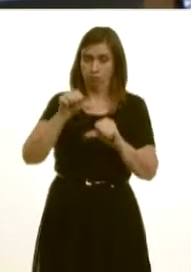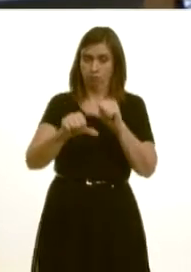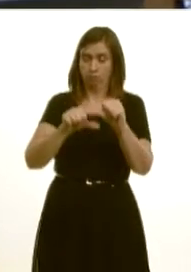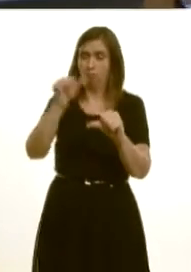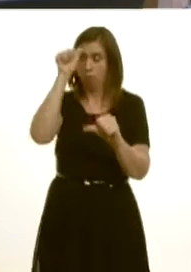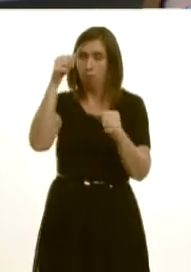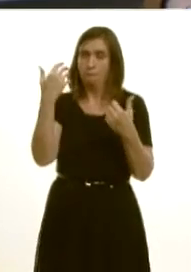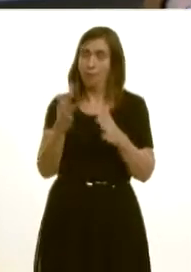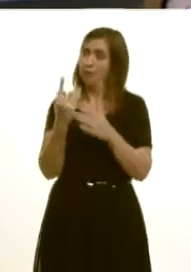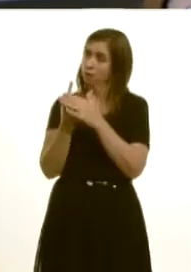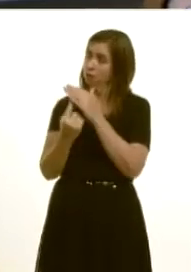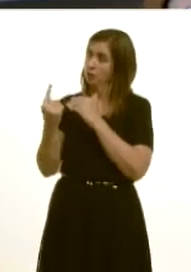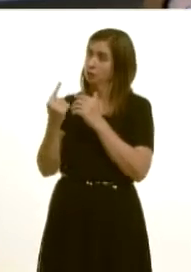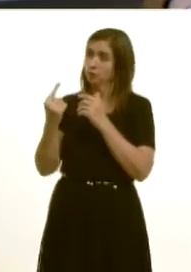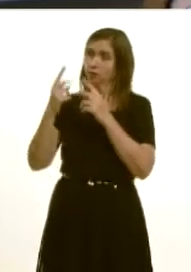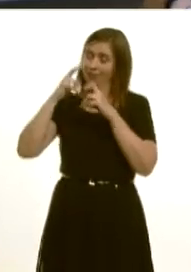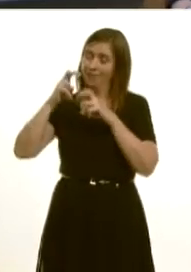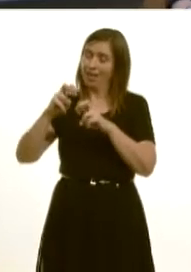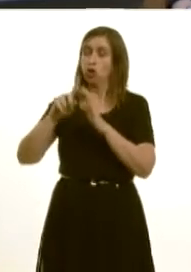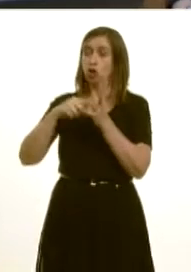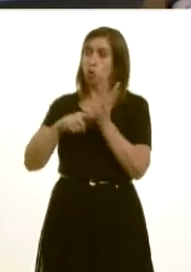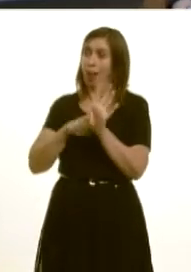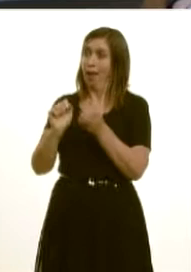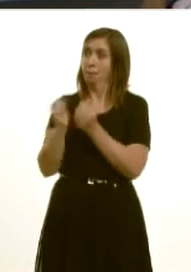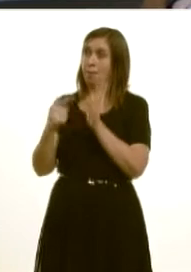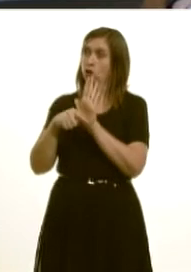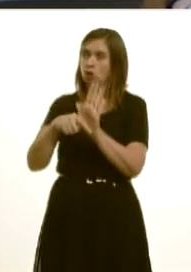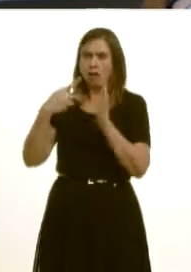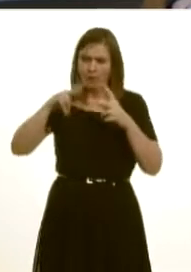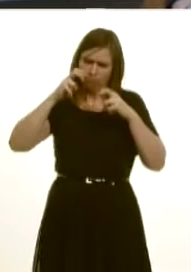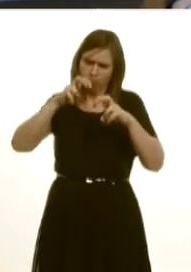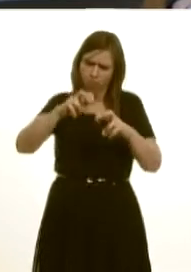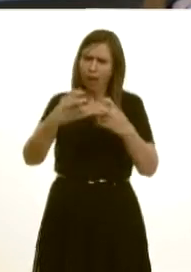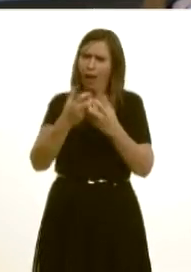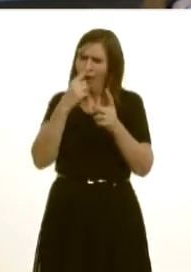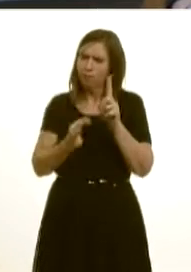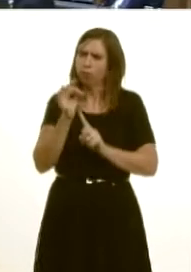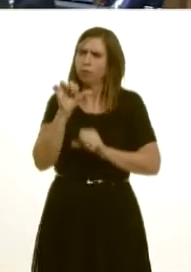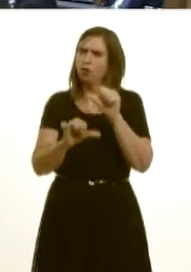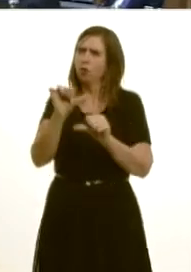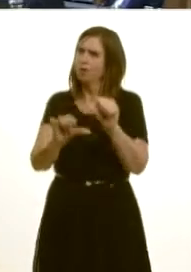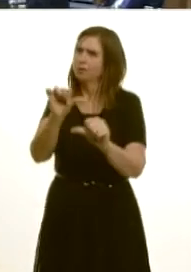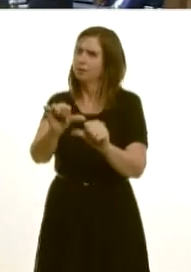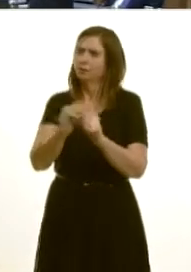investigation, published in July of this year, looking at that process and how it could be improved. Leanne Wood: I welcome the fact that the First